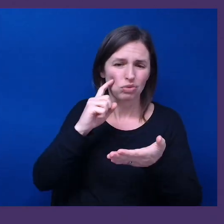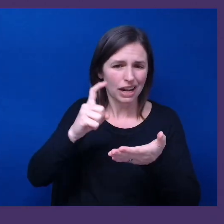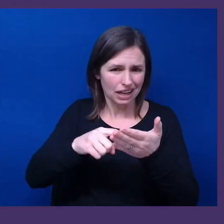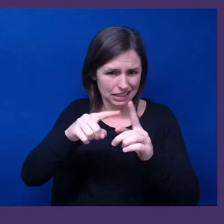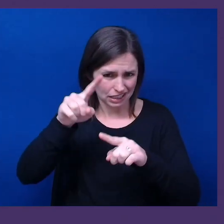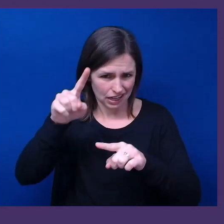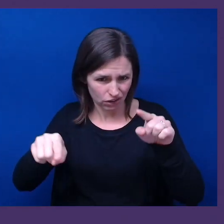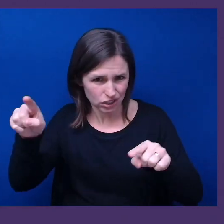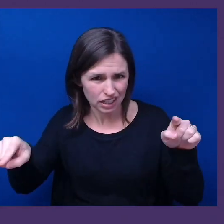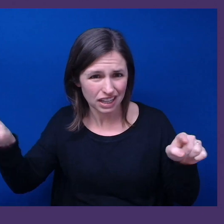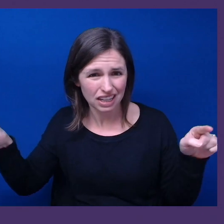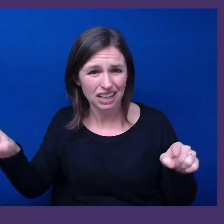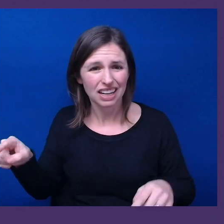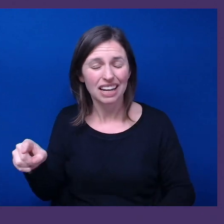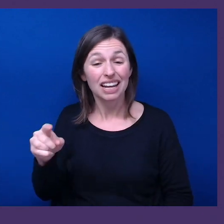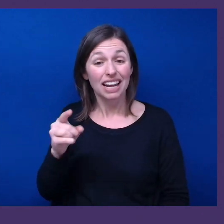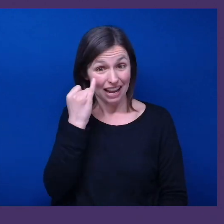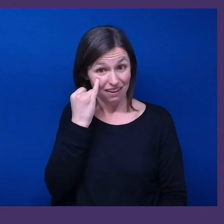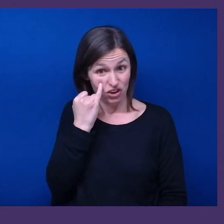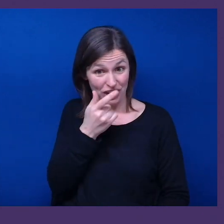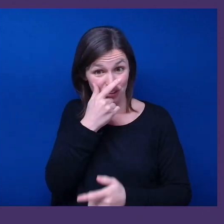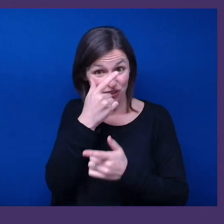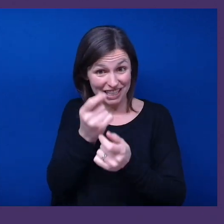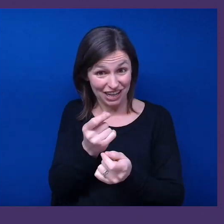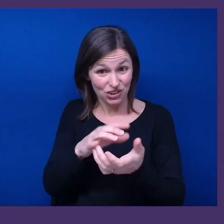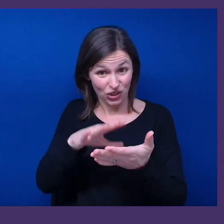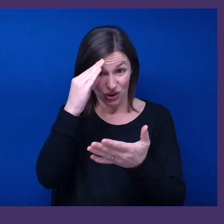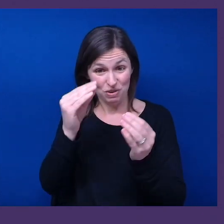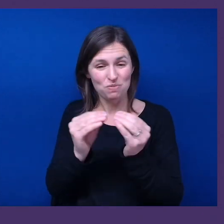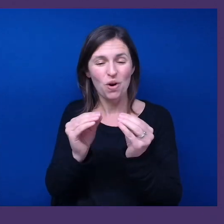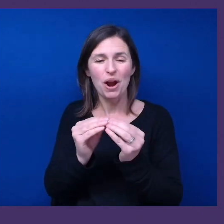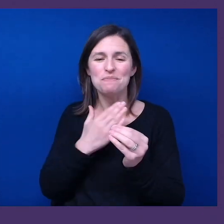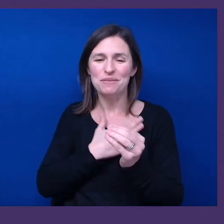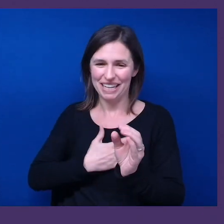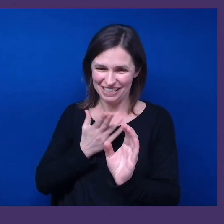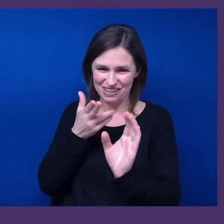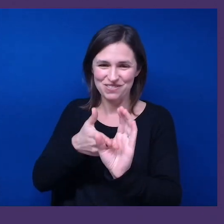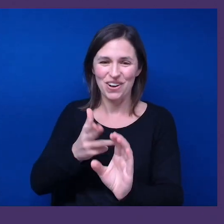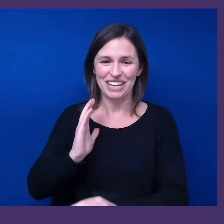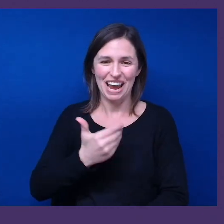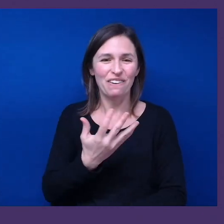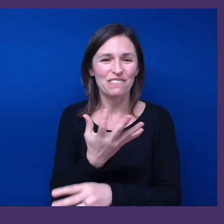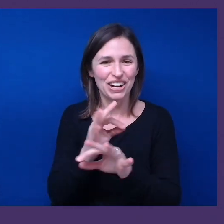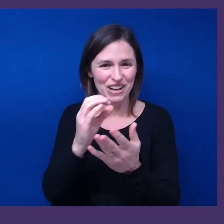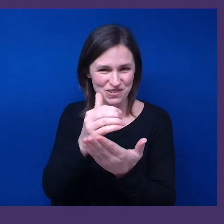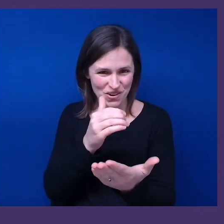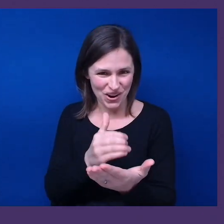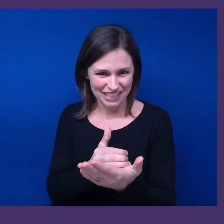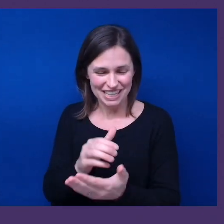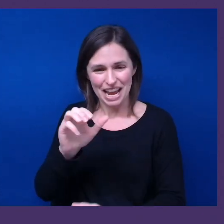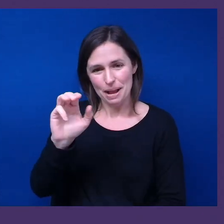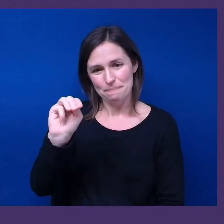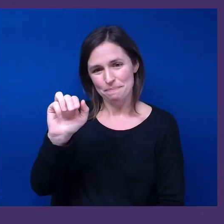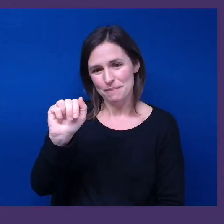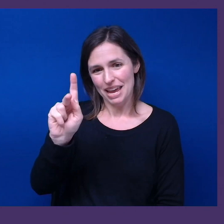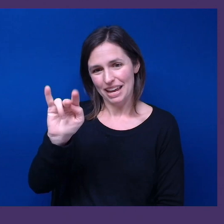that we created at making-space.com. And to advocates and leaders, keep pushing for disabled people